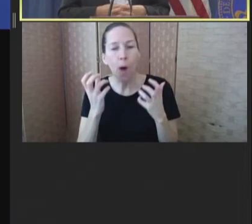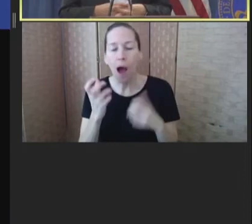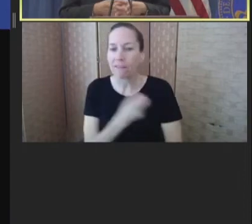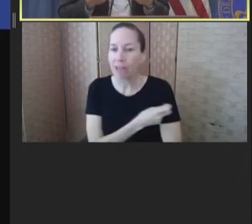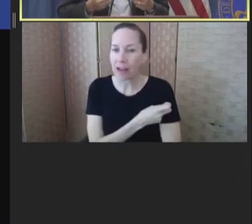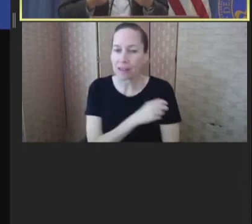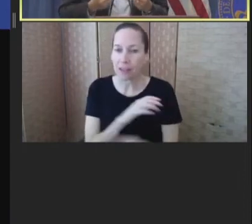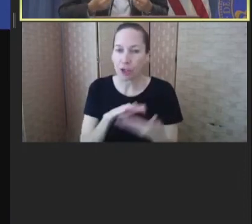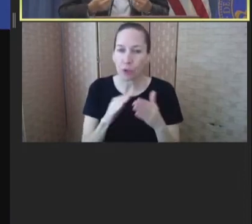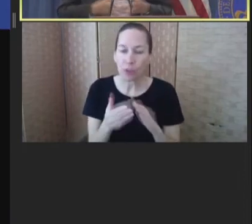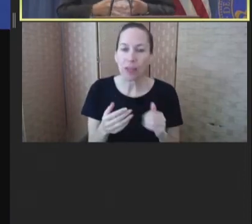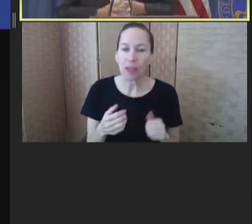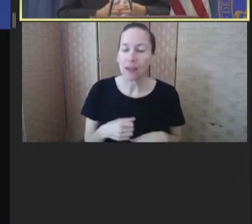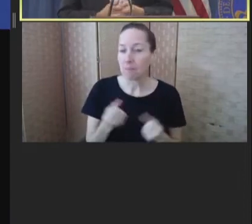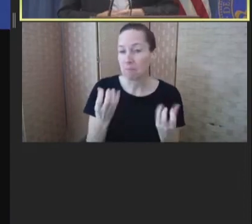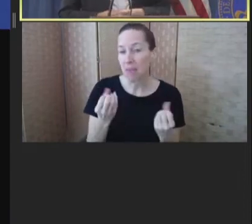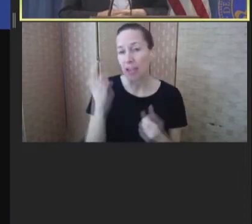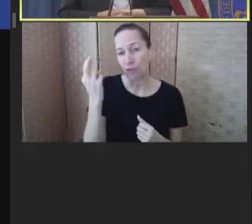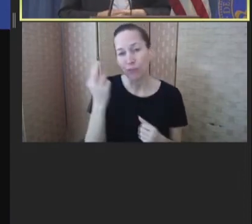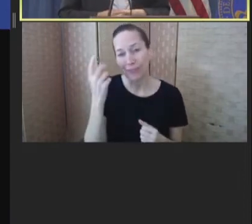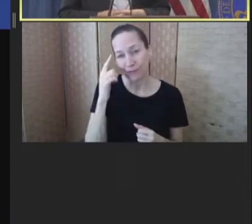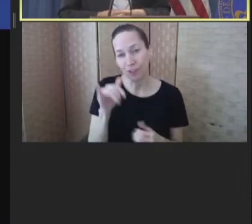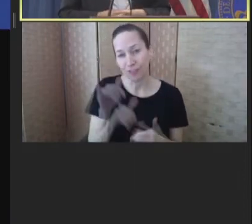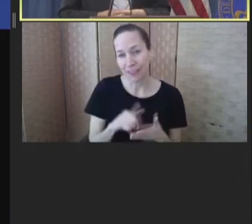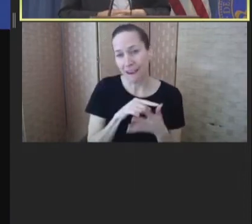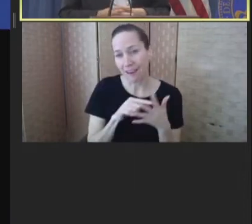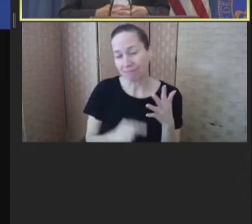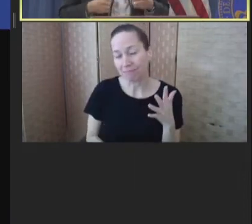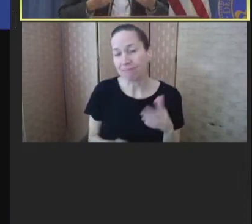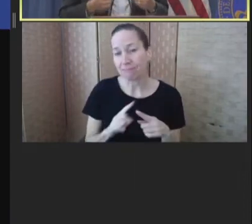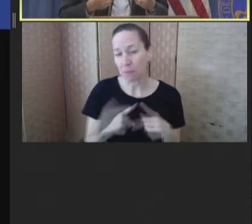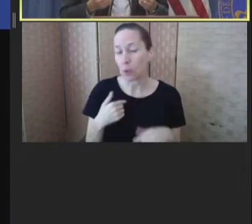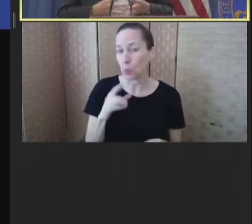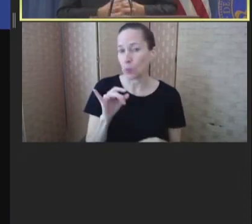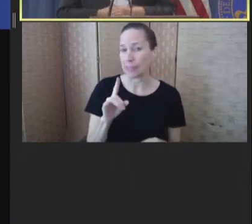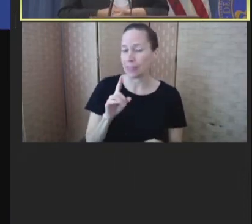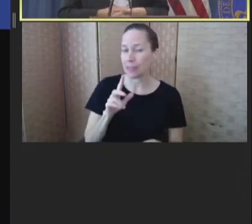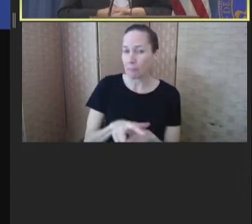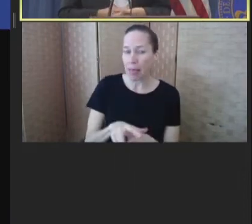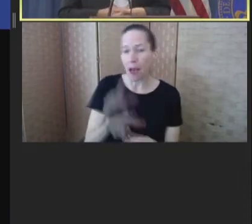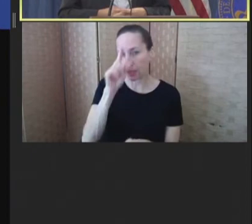but we did have a strategy, and we tried to apply a discipline to this that I'd like to share,